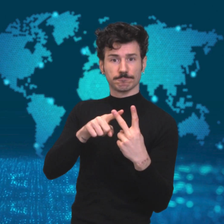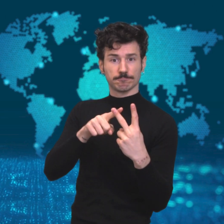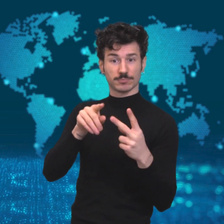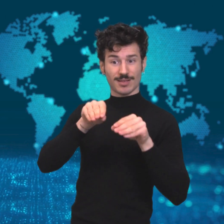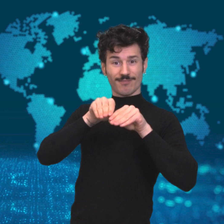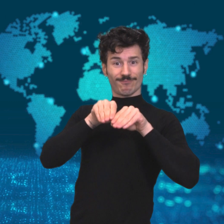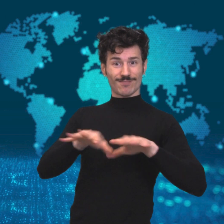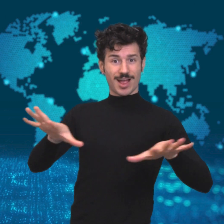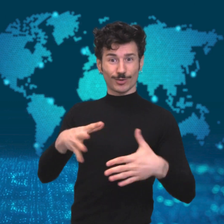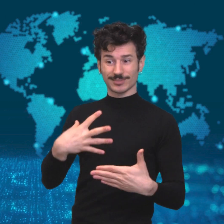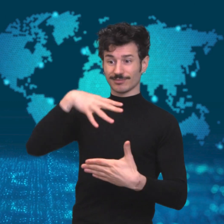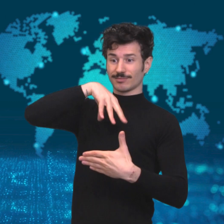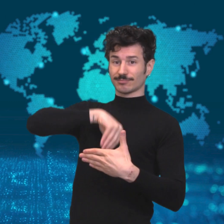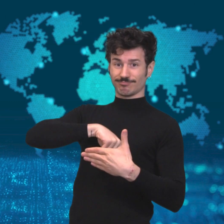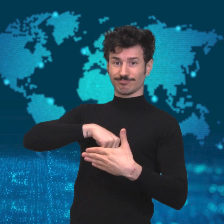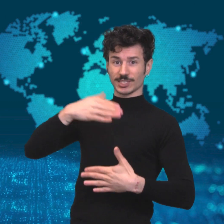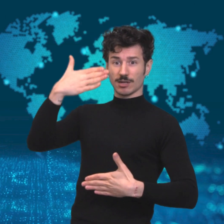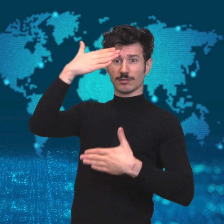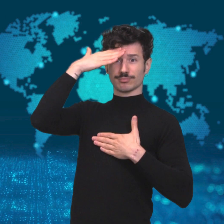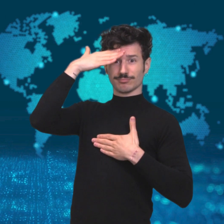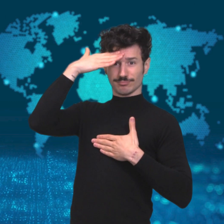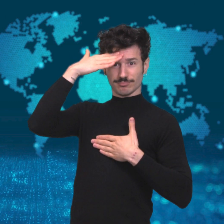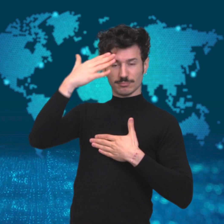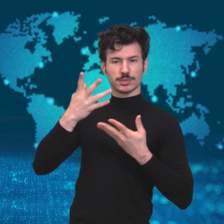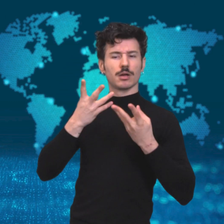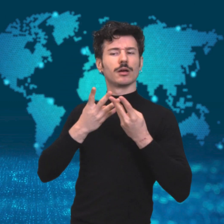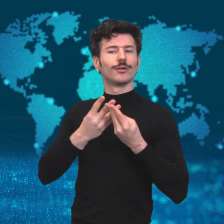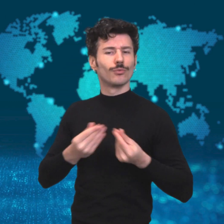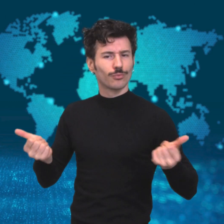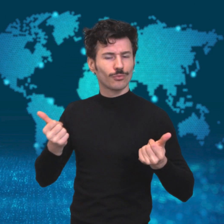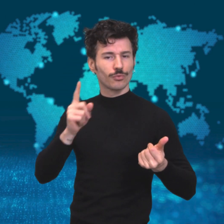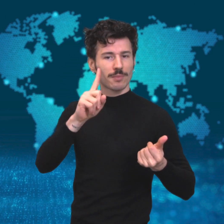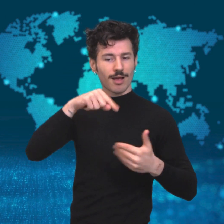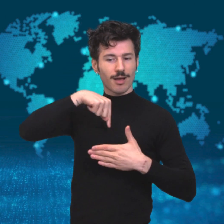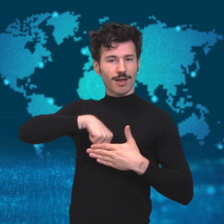Or the virus may have been reactivated rather than